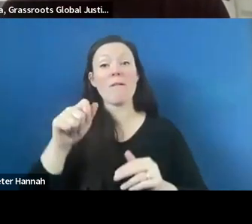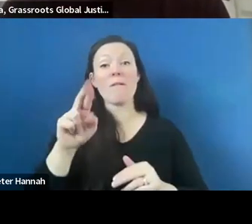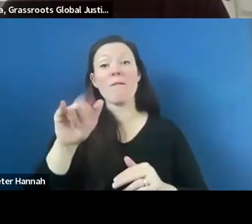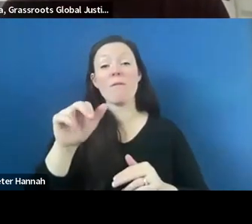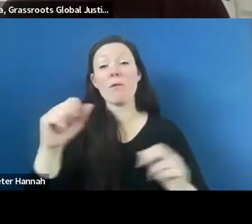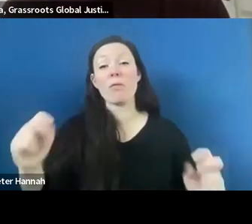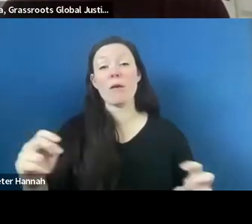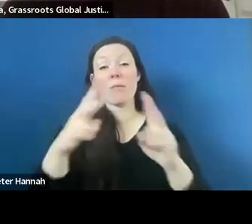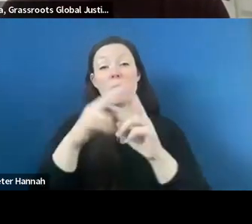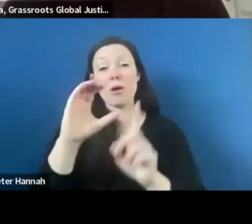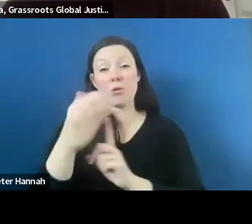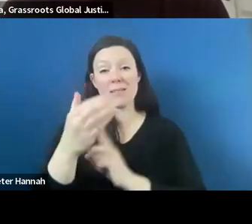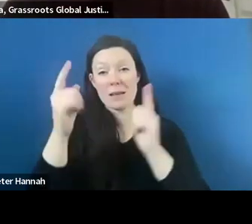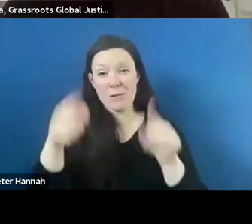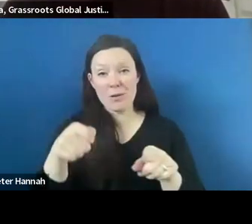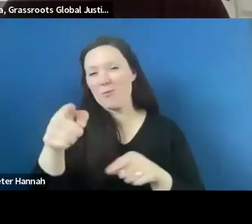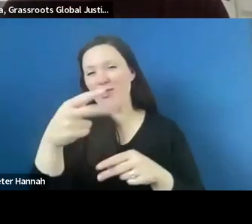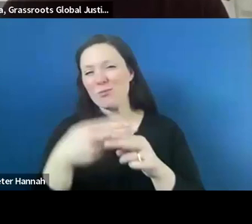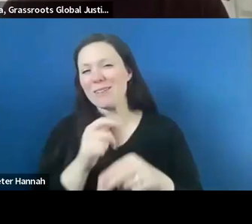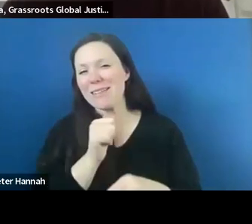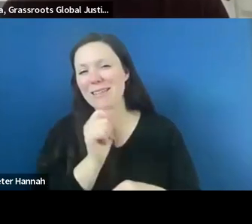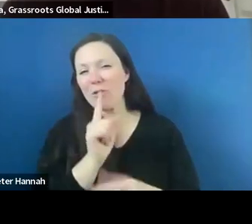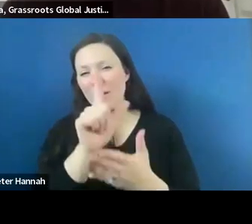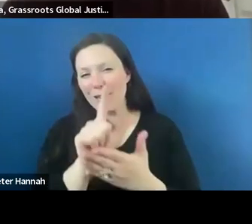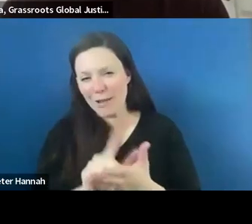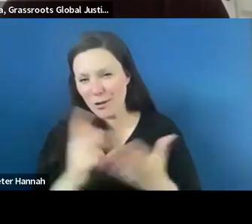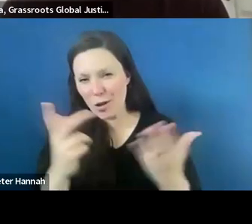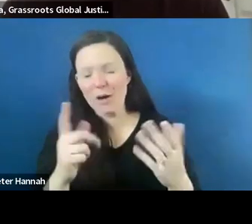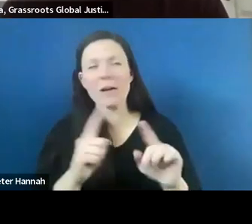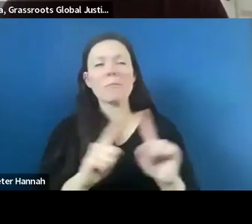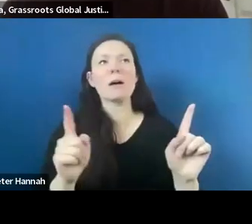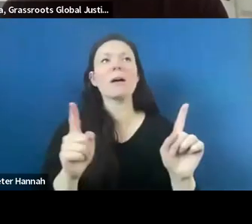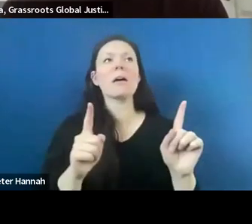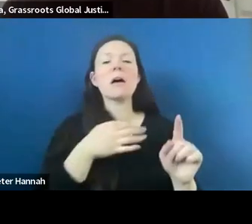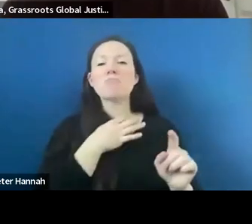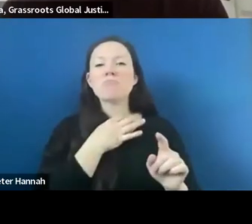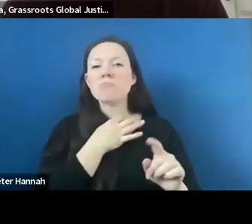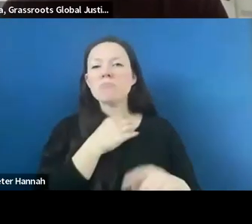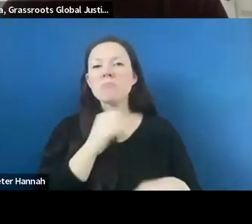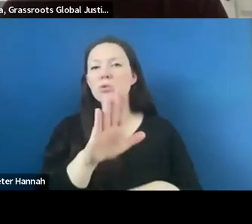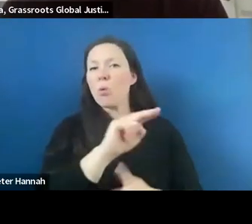which I'll just mention is not really law because it's not binding. But I'd love to hear from the panel about the role that military